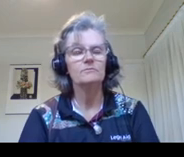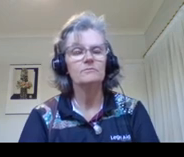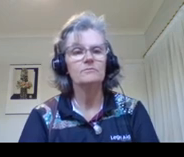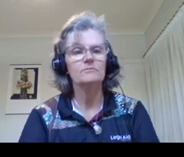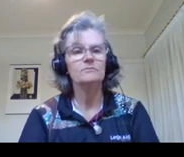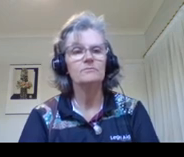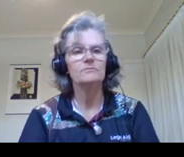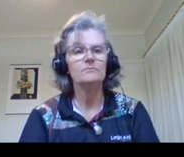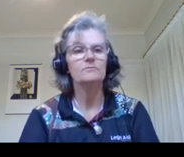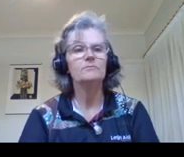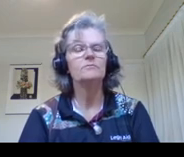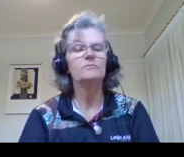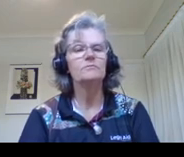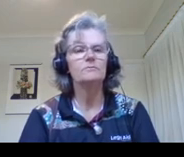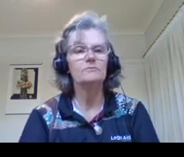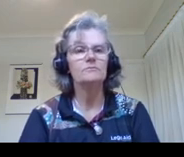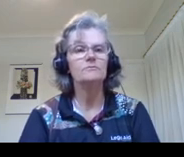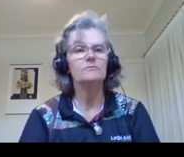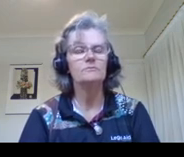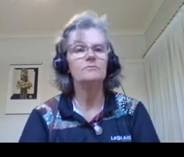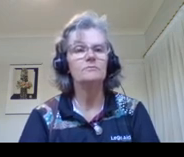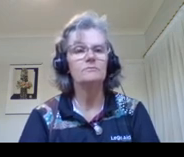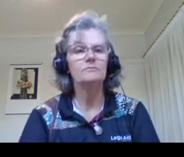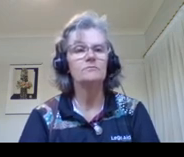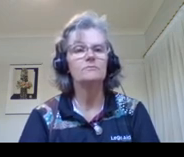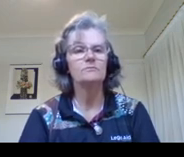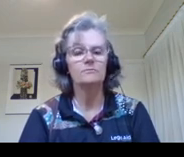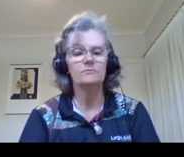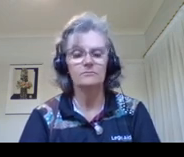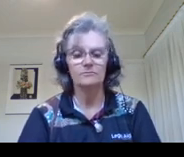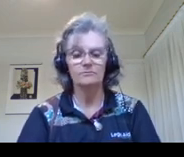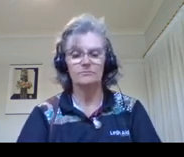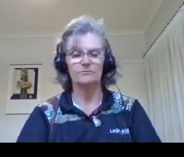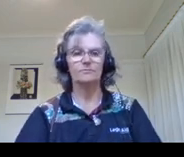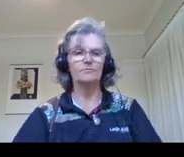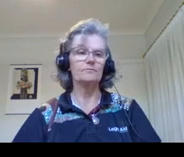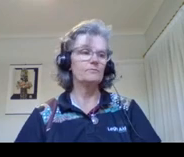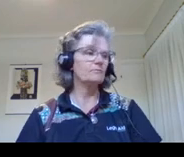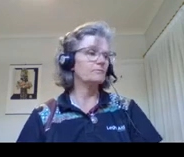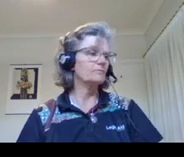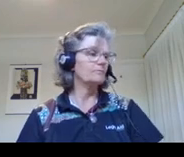change in from a you know holistic approach so please do let us know please report it and we can